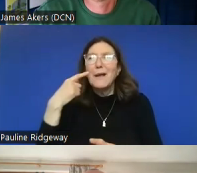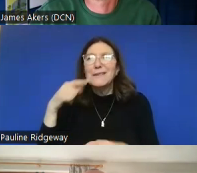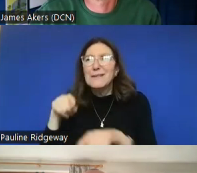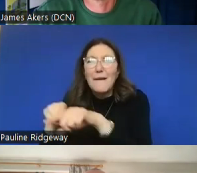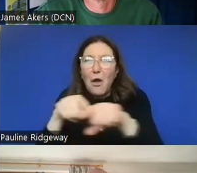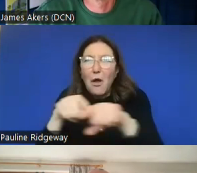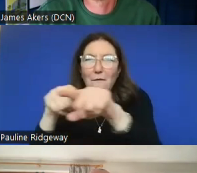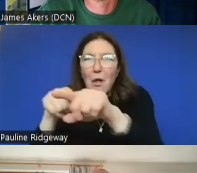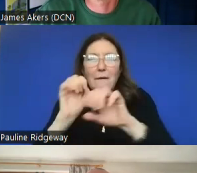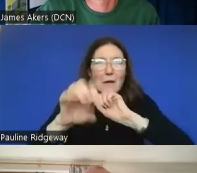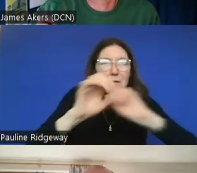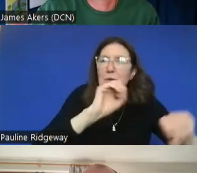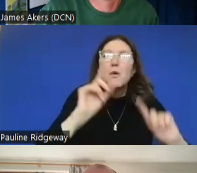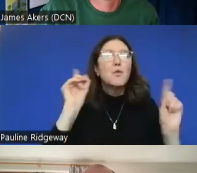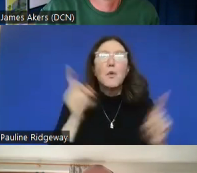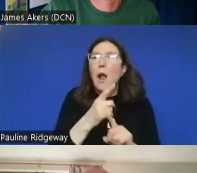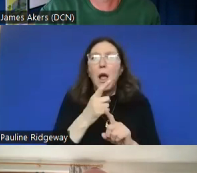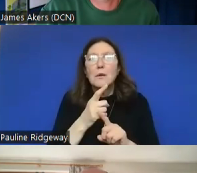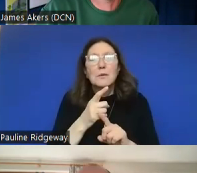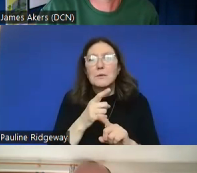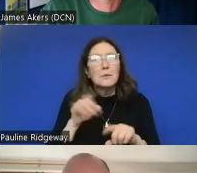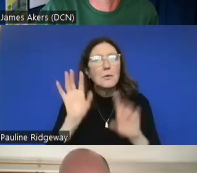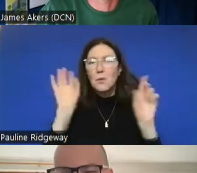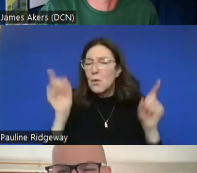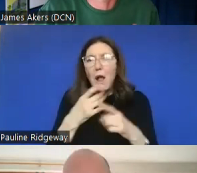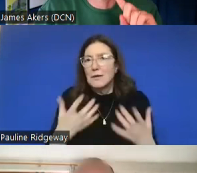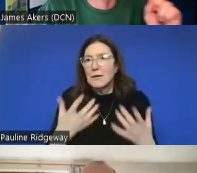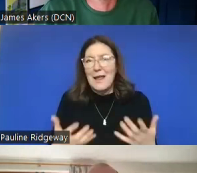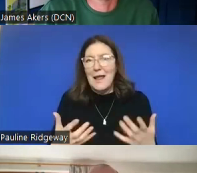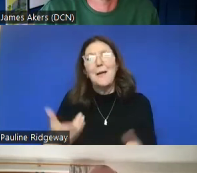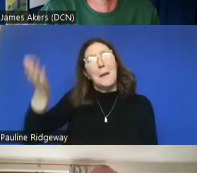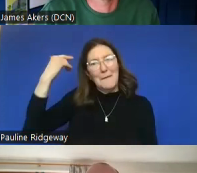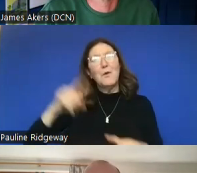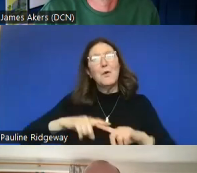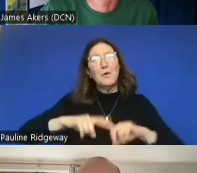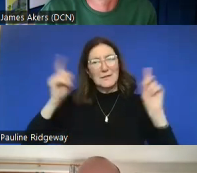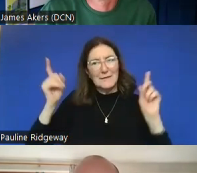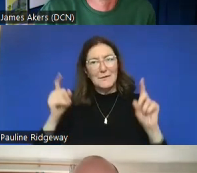unfortunately. -Revelation. Use a cookie consent and then just decline cookies.